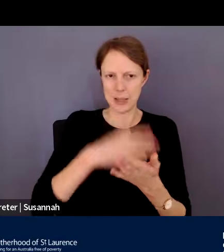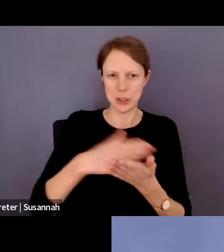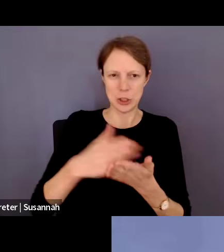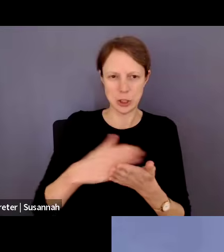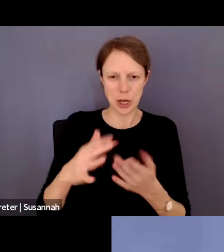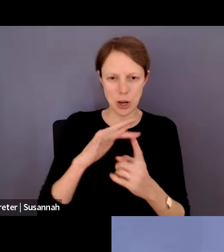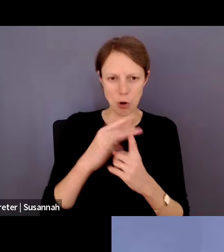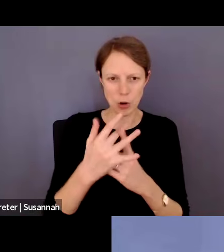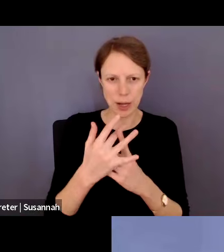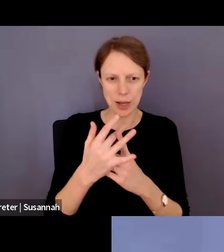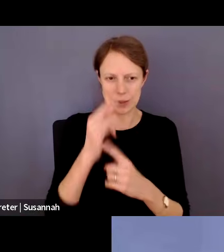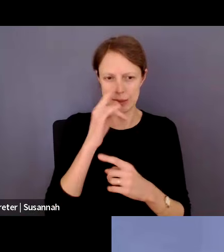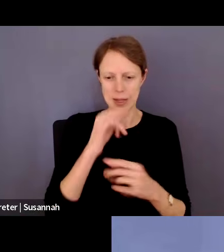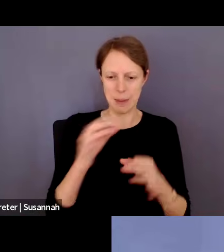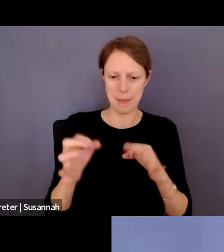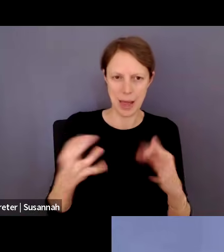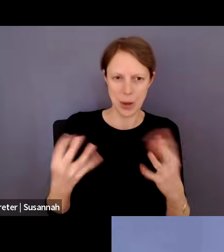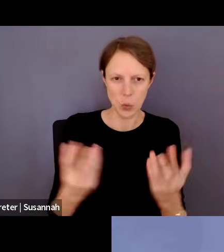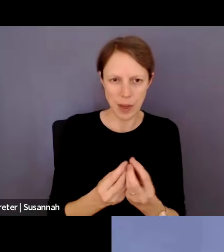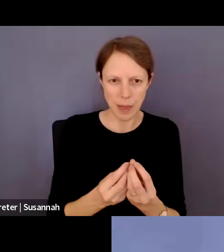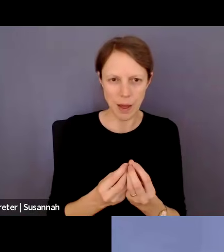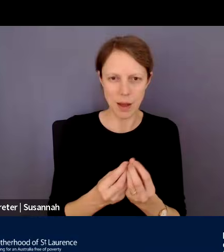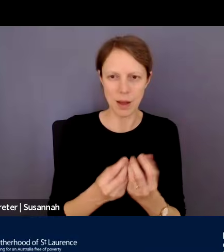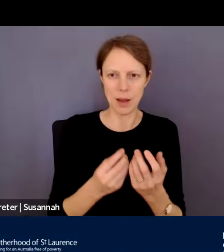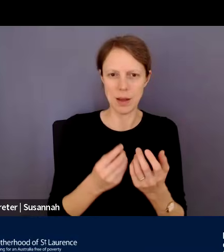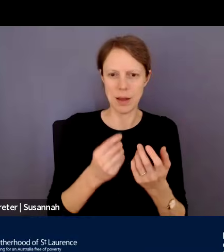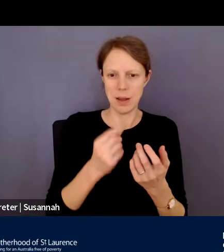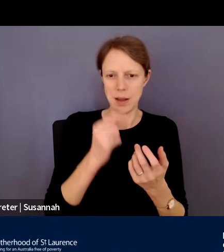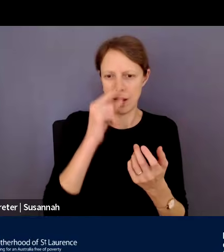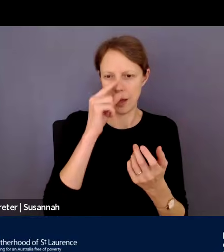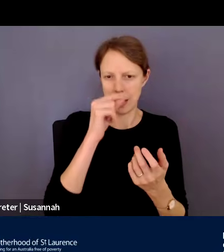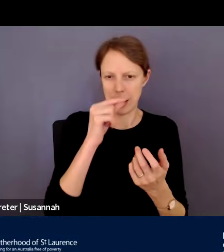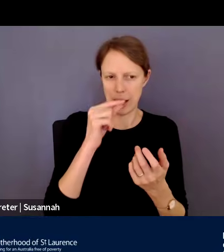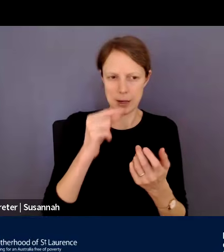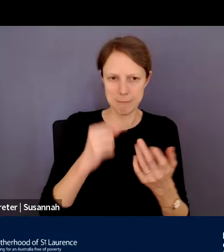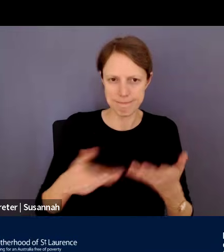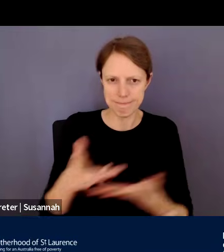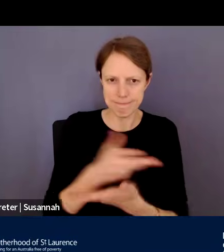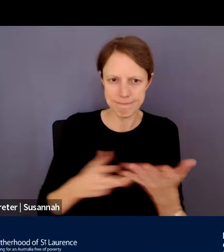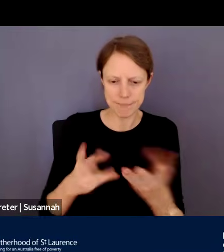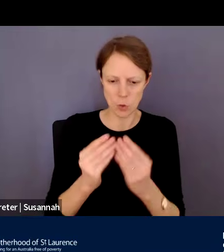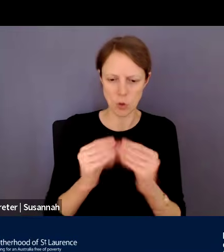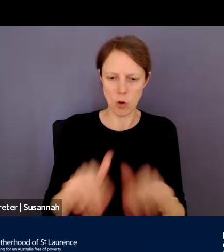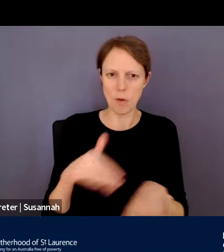being able to problem solve collectively, and this hopefully will avoid families being, kind of,